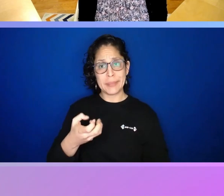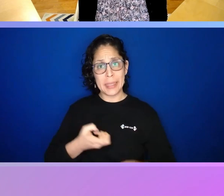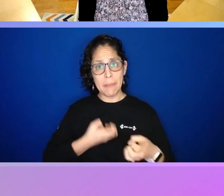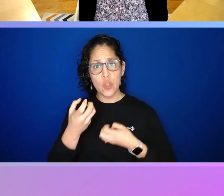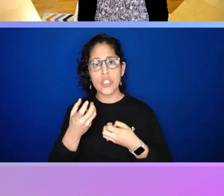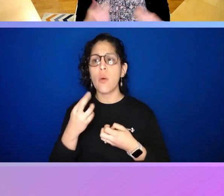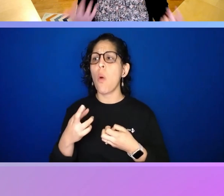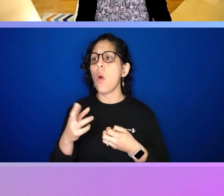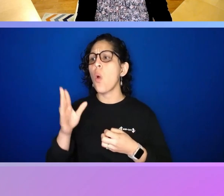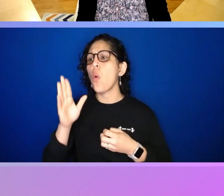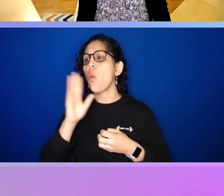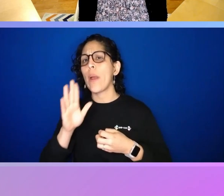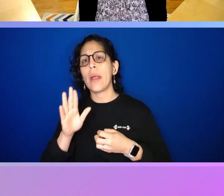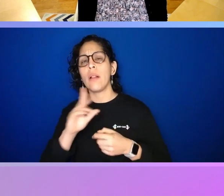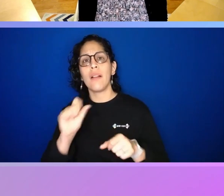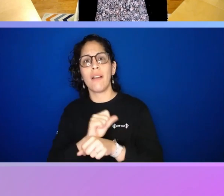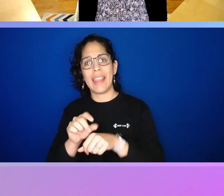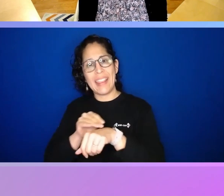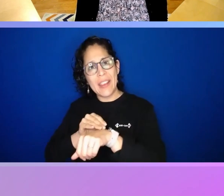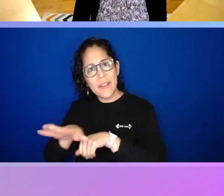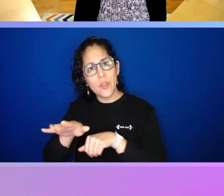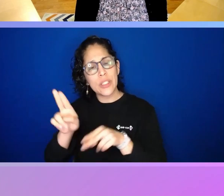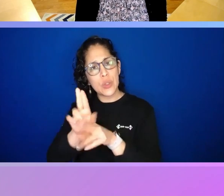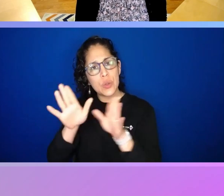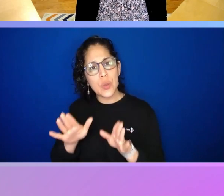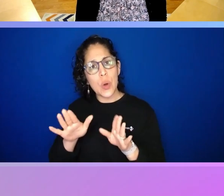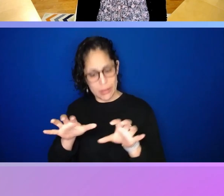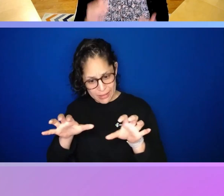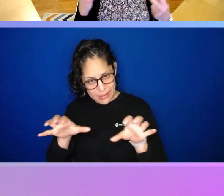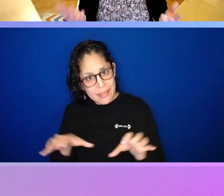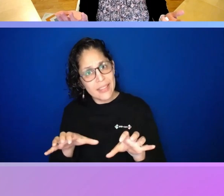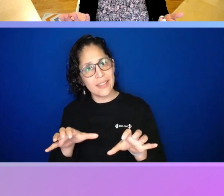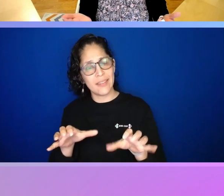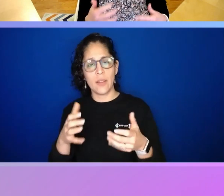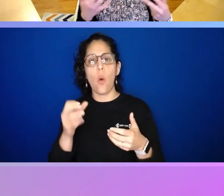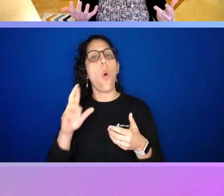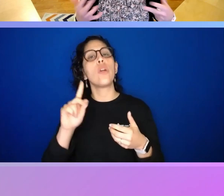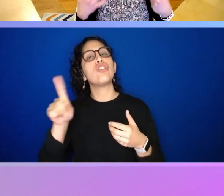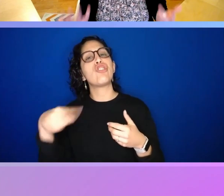for the icons. This is one of the pieces of good news. In